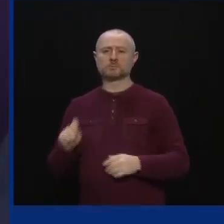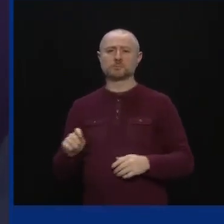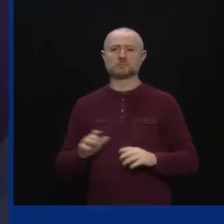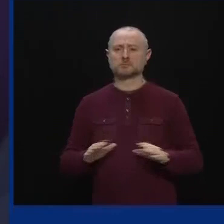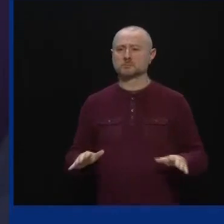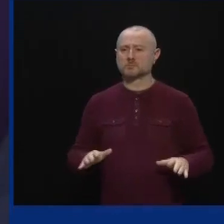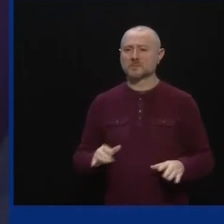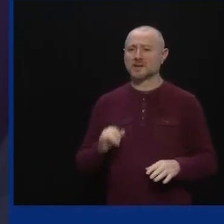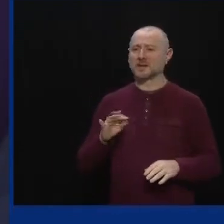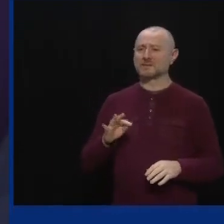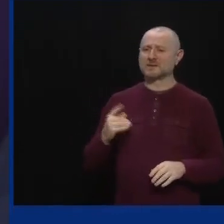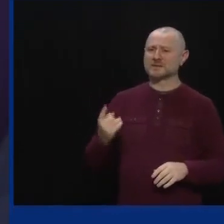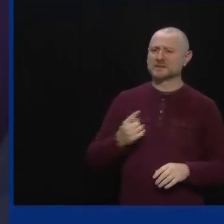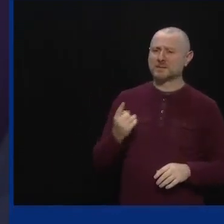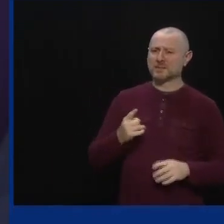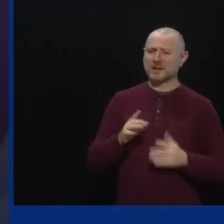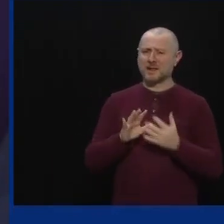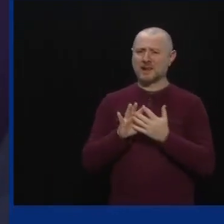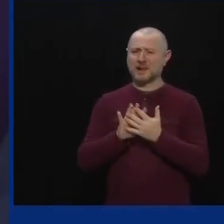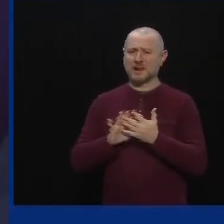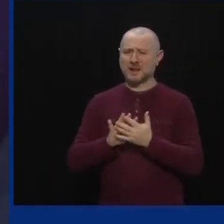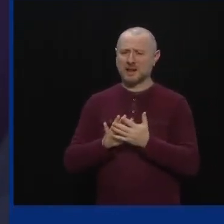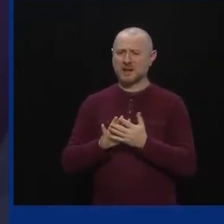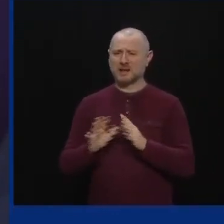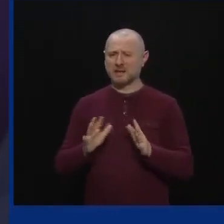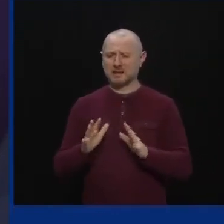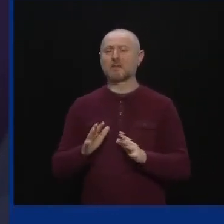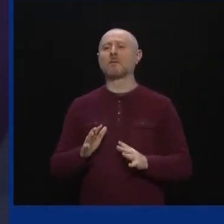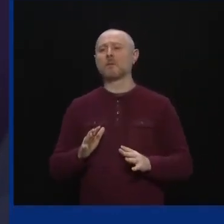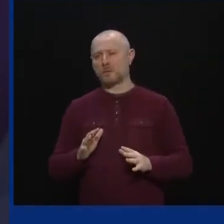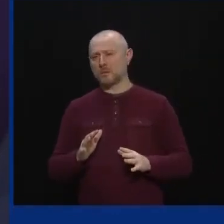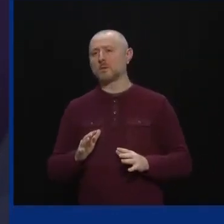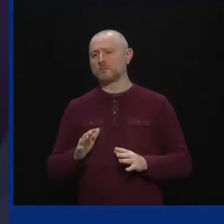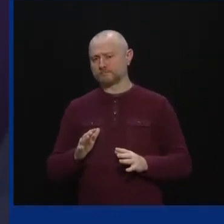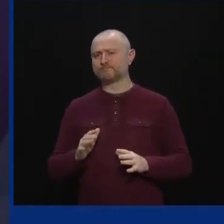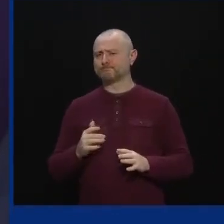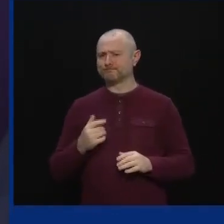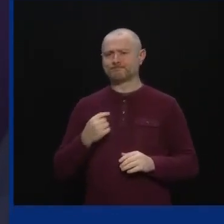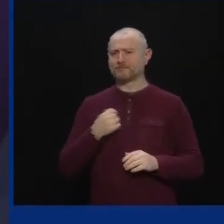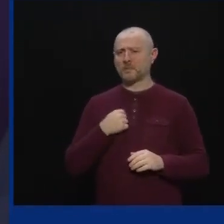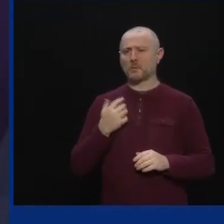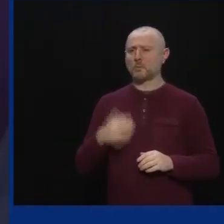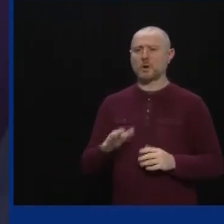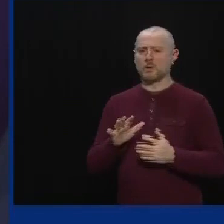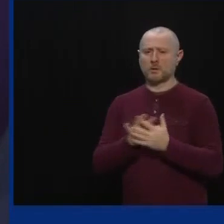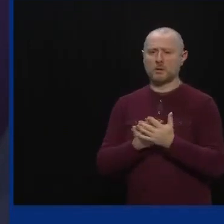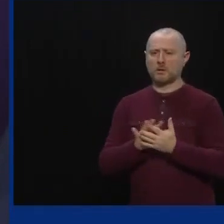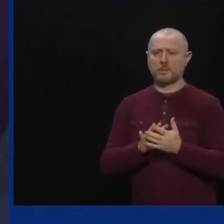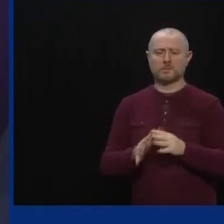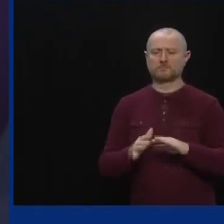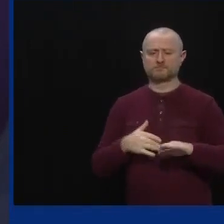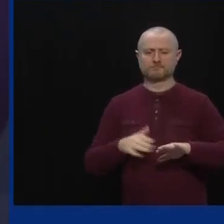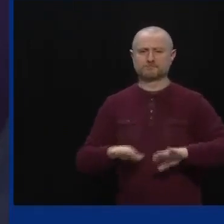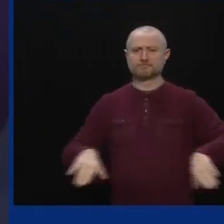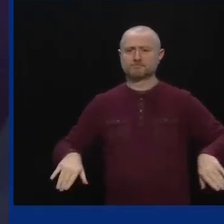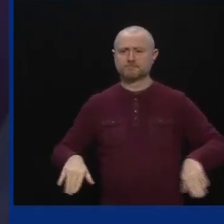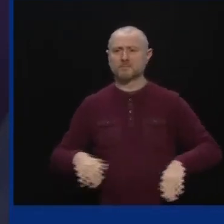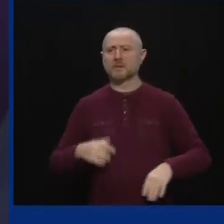TRANSPARENCY AND ACCOUNTABILITY. AND I'VE TOLD MY TEAM, FOLLOW THE RULES.